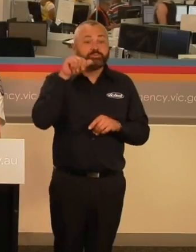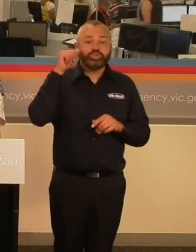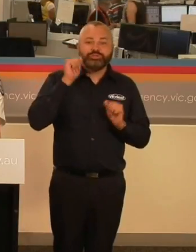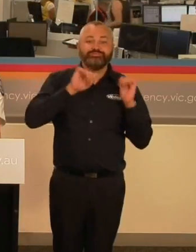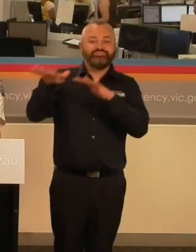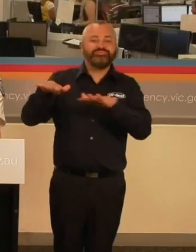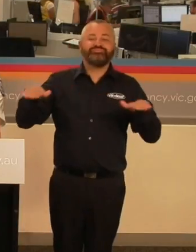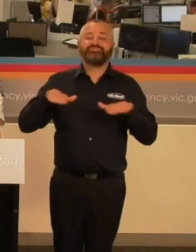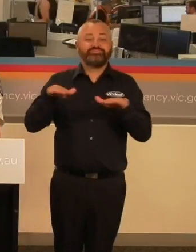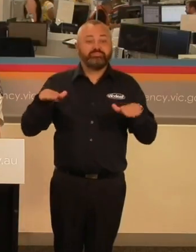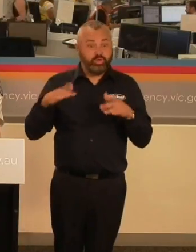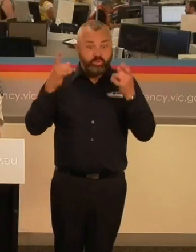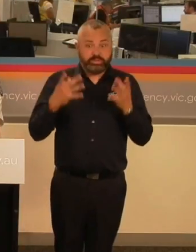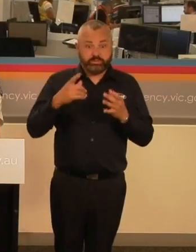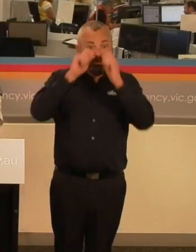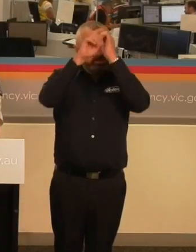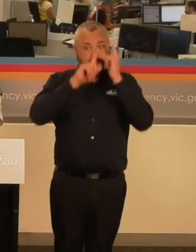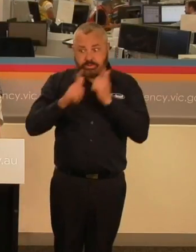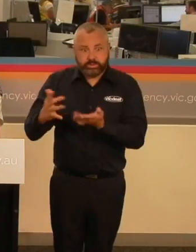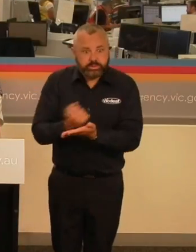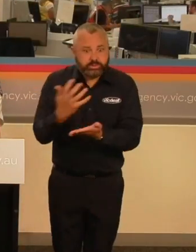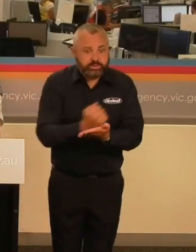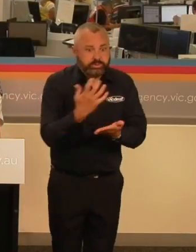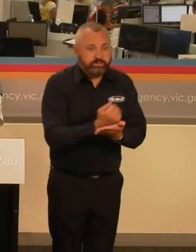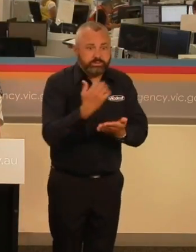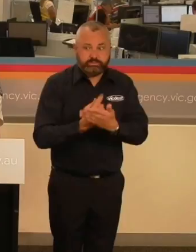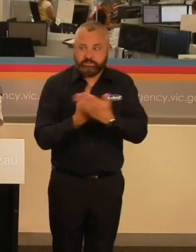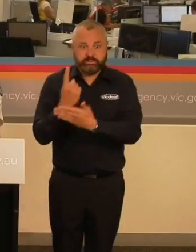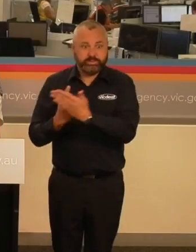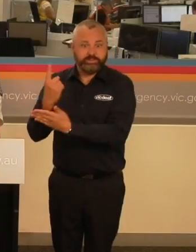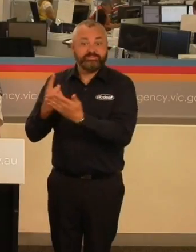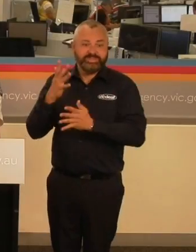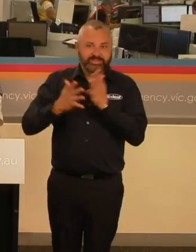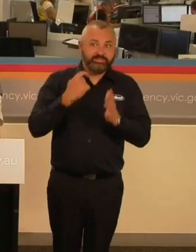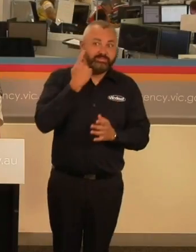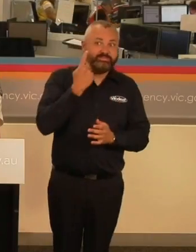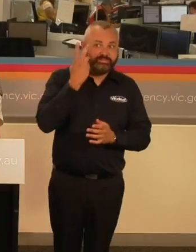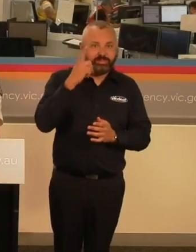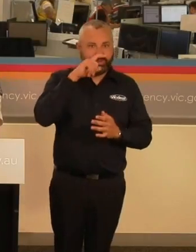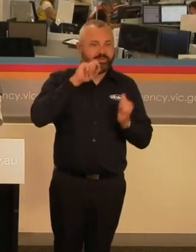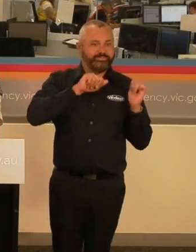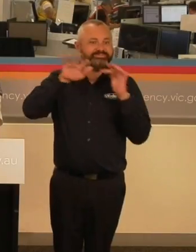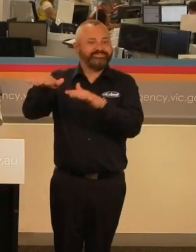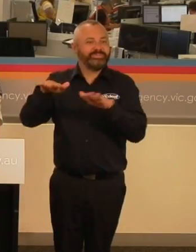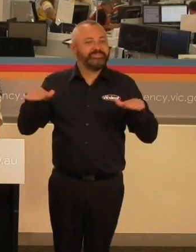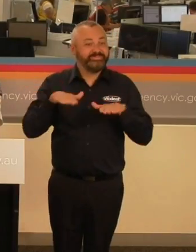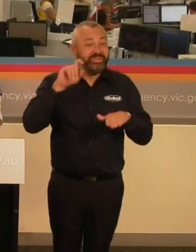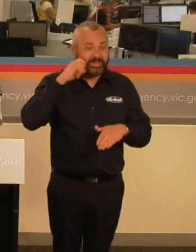obviously people will be in the beaches over the next few days so that's important the heat health alerts have been issued by the Chief Health Officer